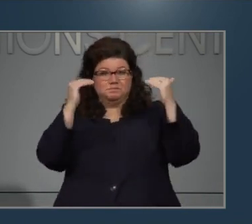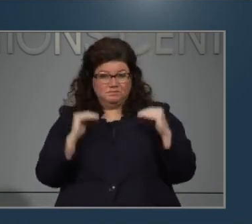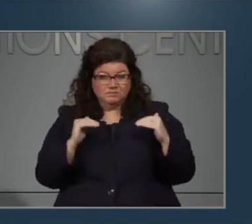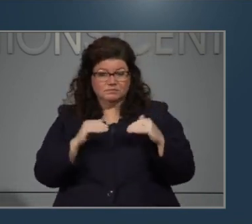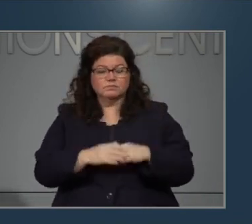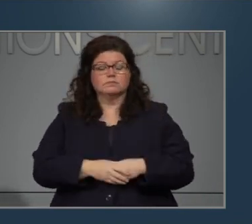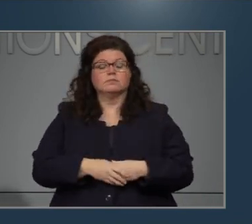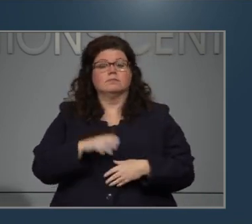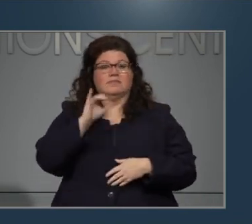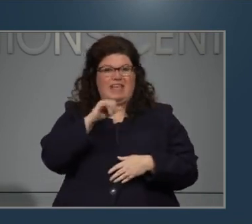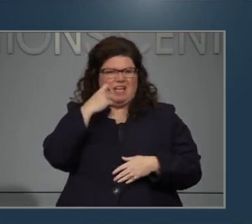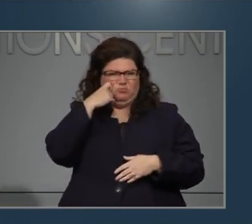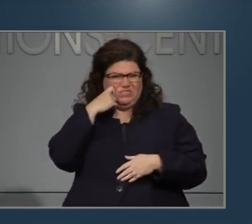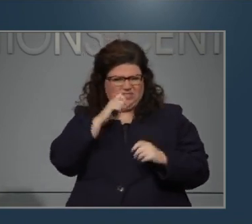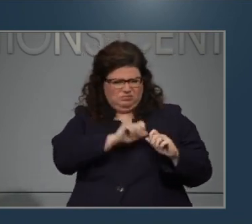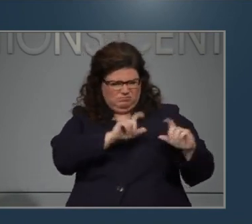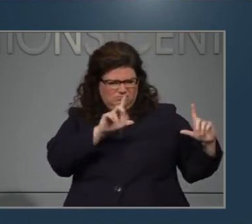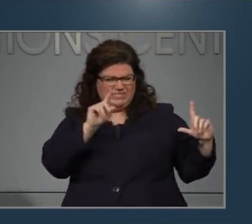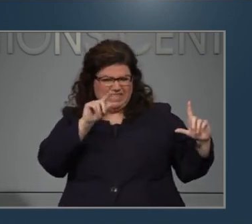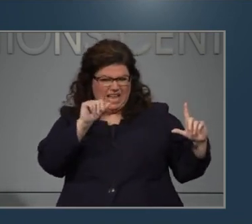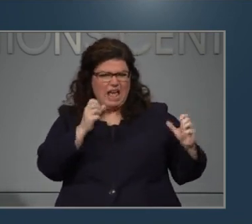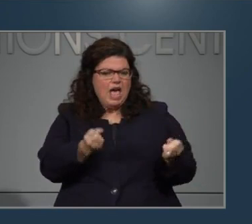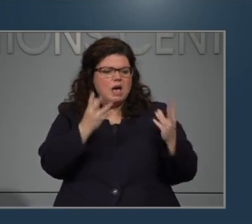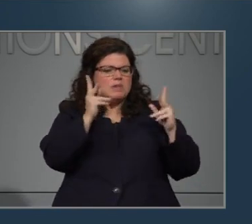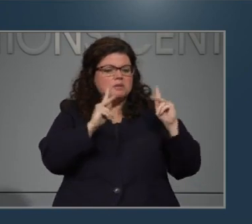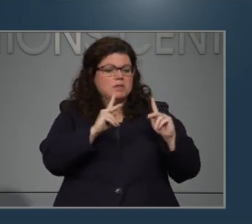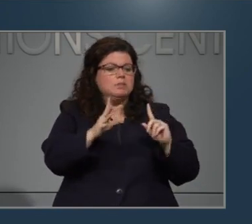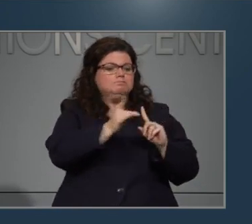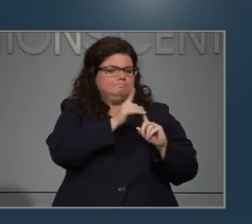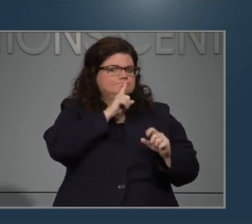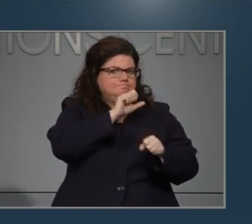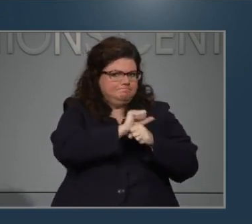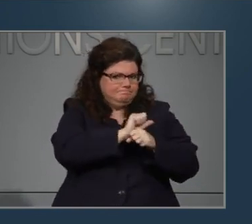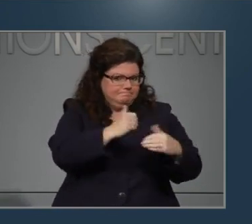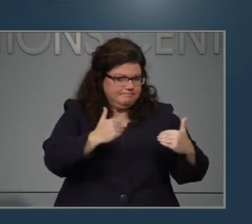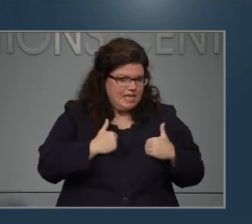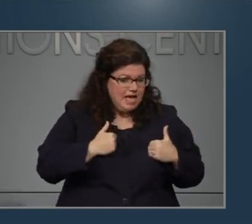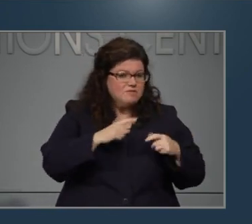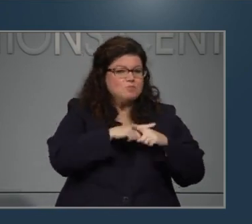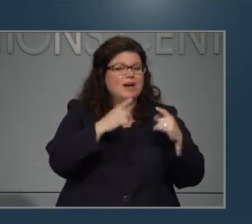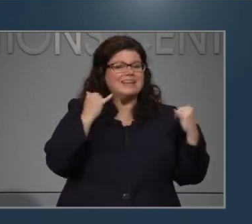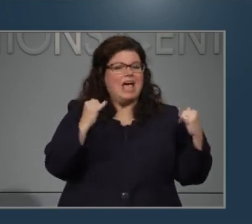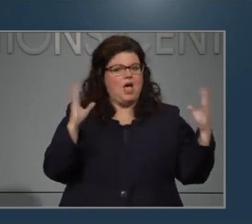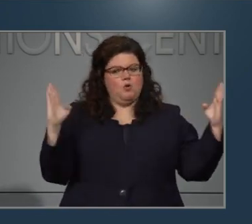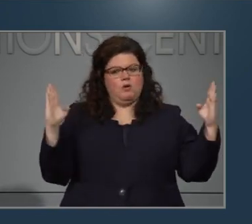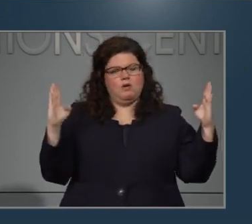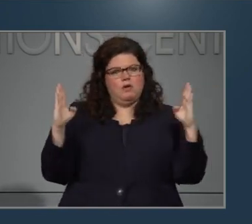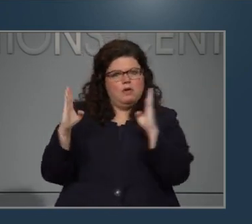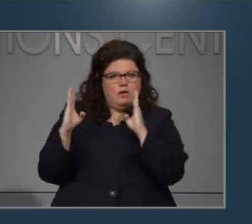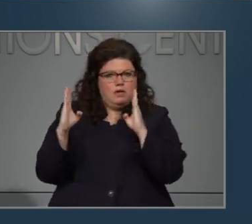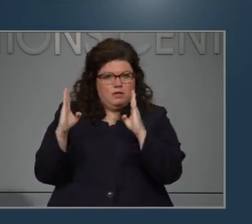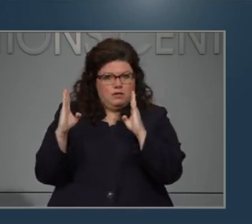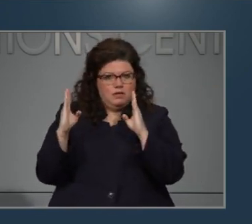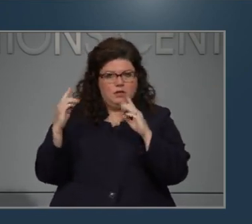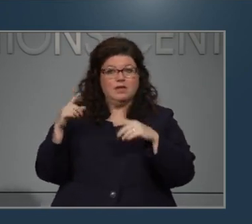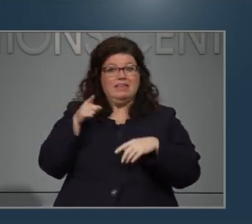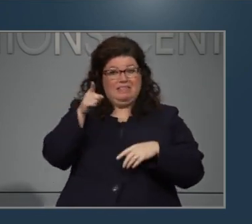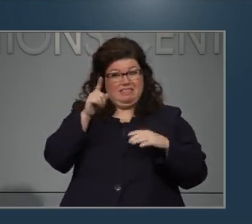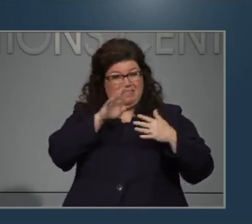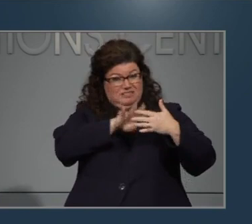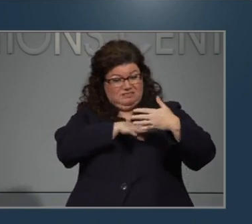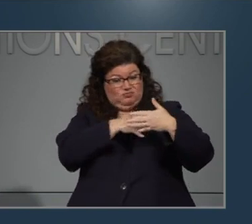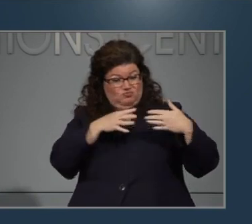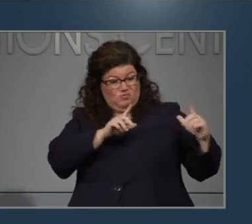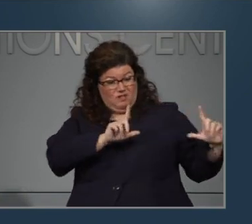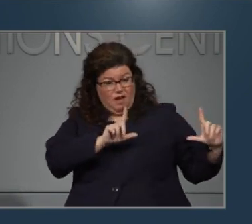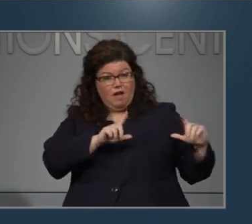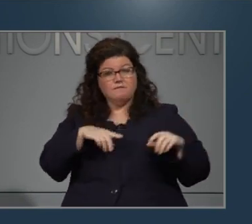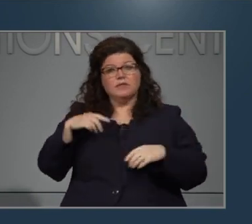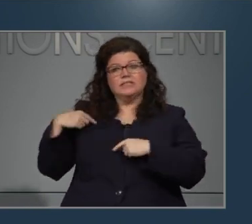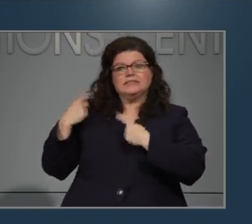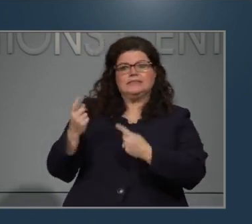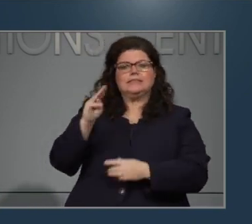NOW THIS NEXT GRAPH SHOWS THE EXACT SAME DATA THAT WE’RE JUST SEEING THE LAB CONFIRMED CASES, BUT NOW WE’RE ZOOMING IN FOR A CLOSER.